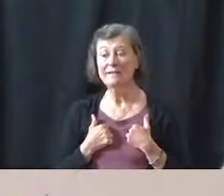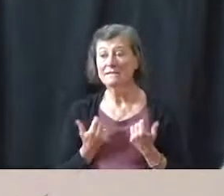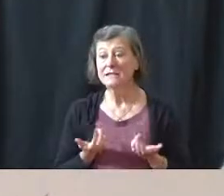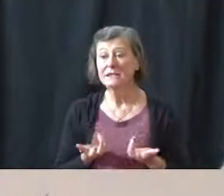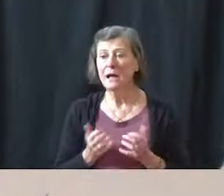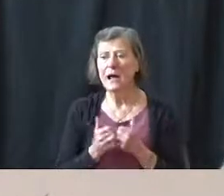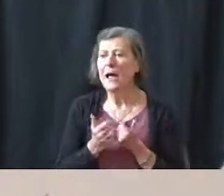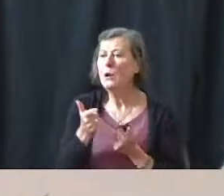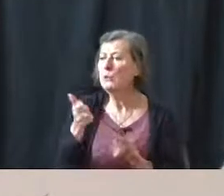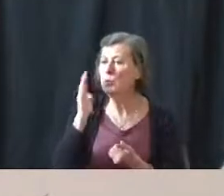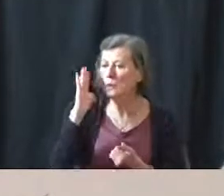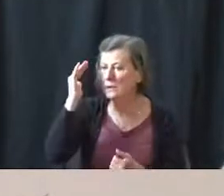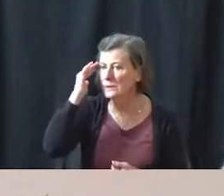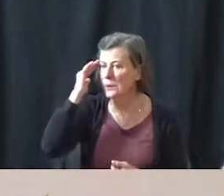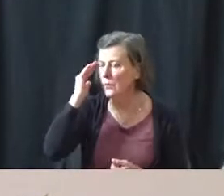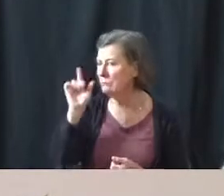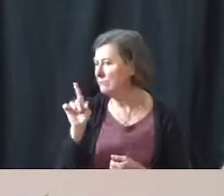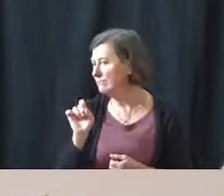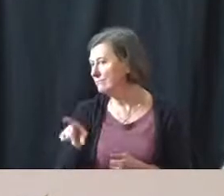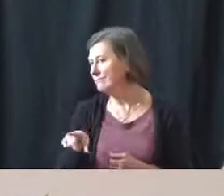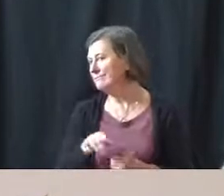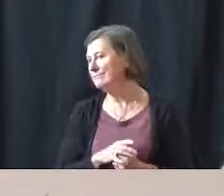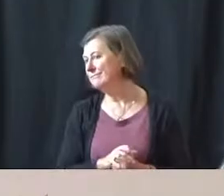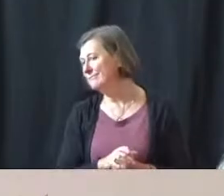How will you know?